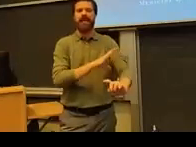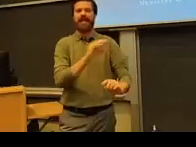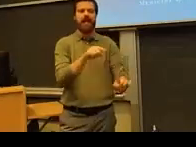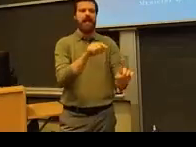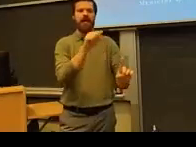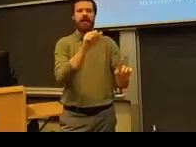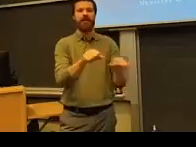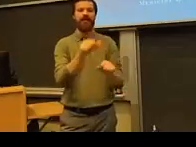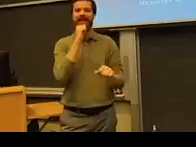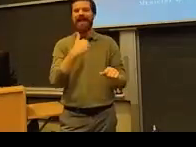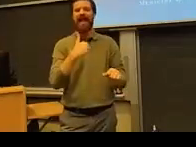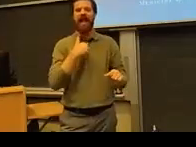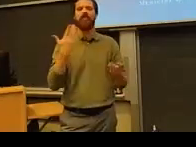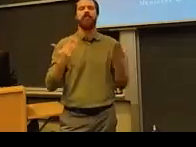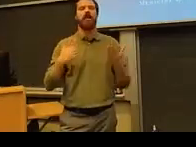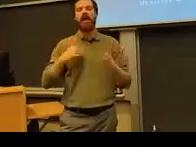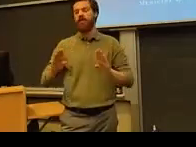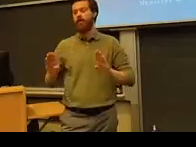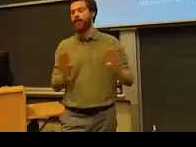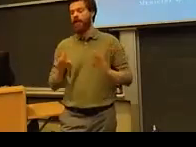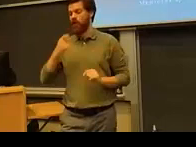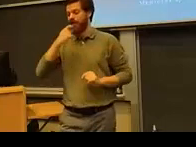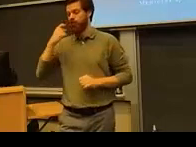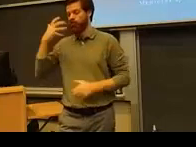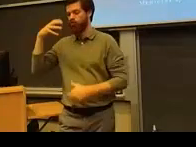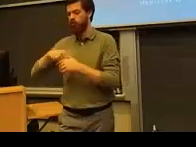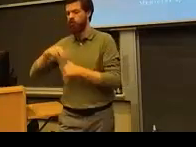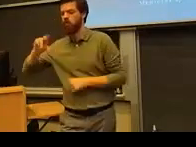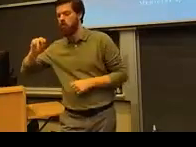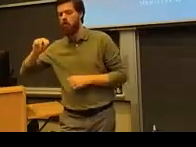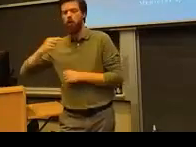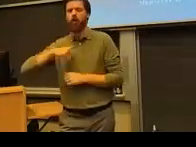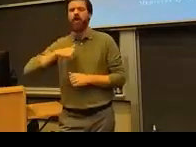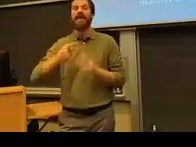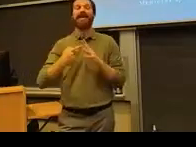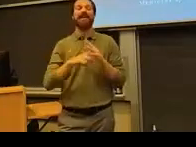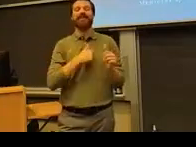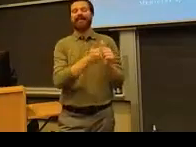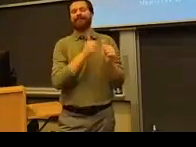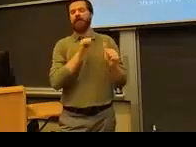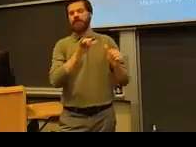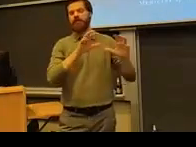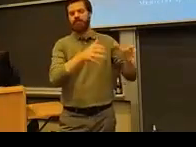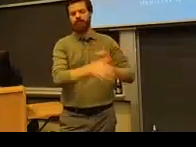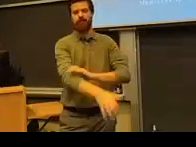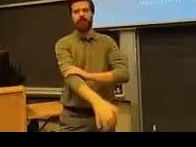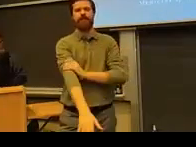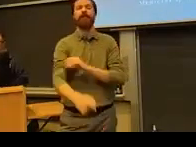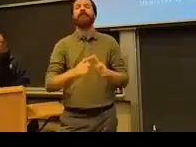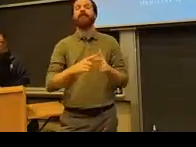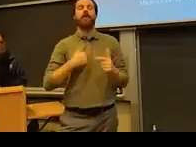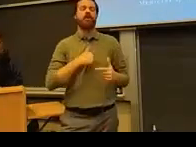have the behavioral elements of an addiction and um in in our effort to think about that and and